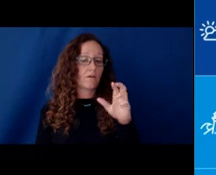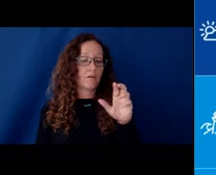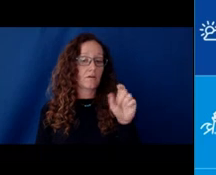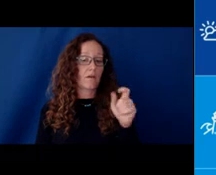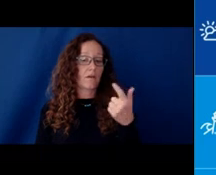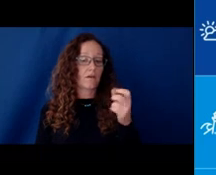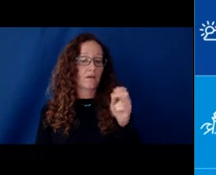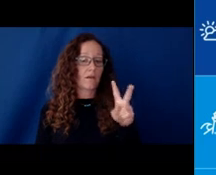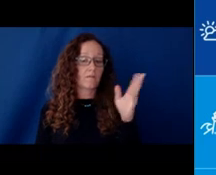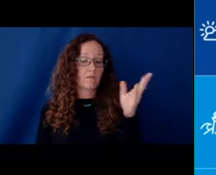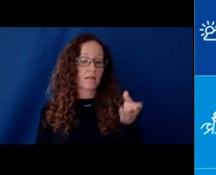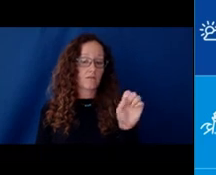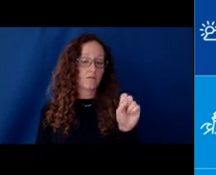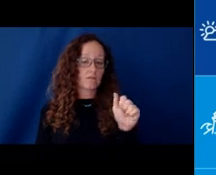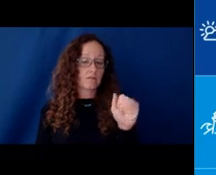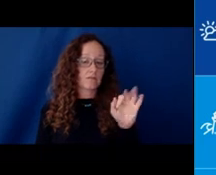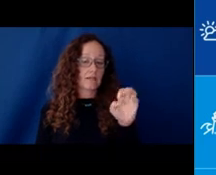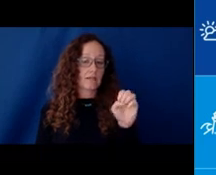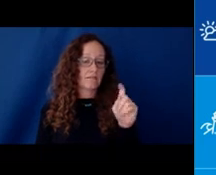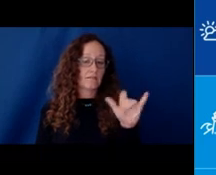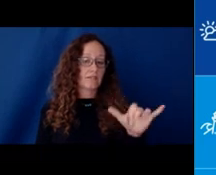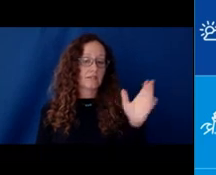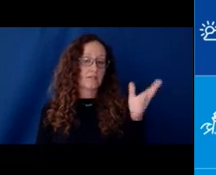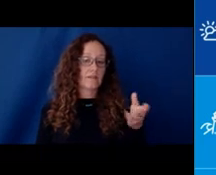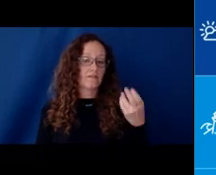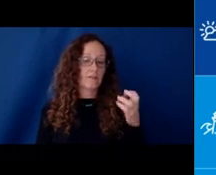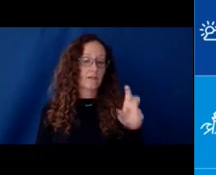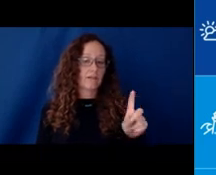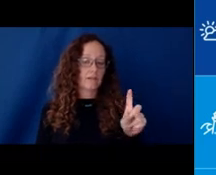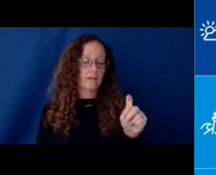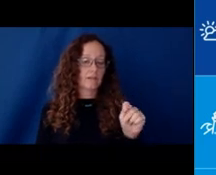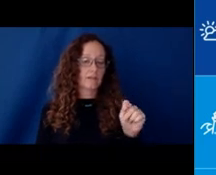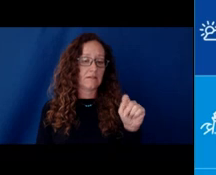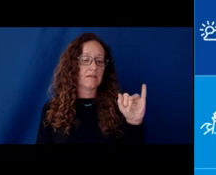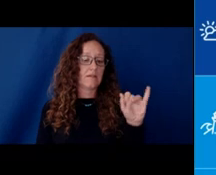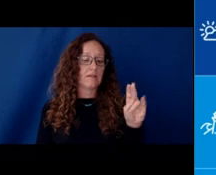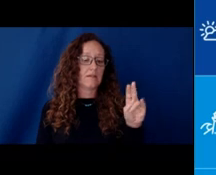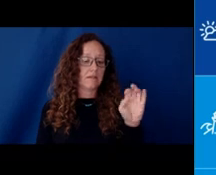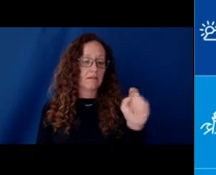see an overview of the three tools mentioned in the last slide, including materials and